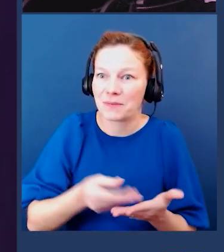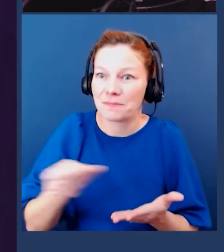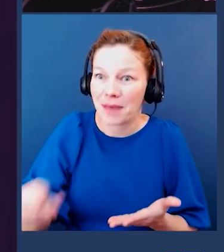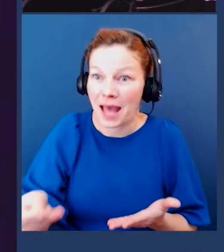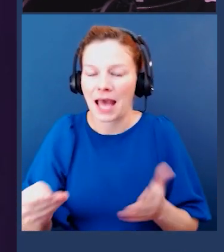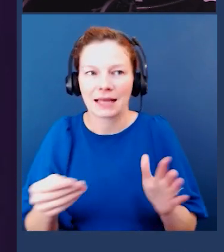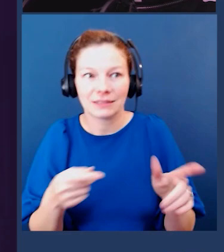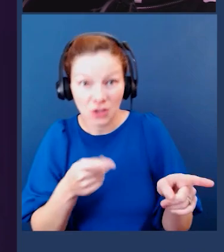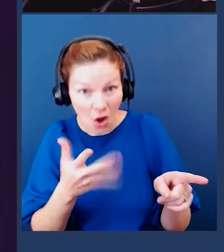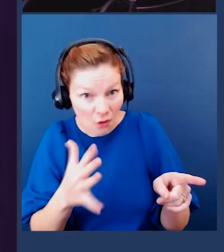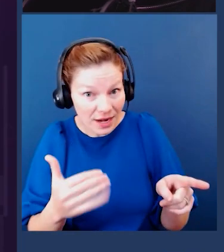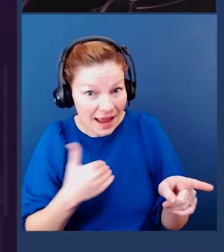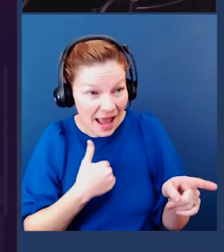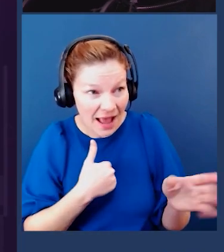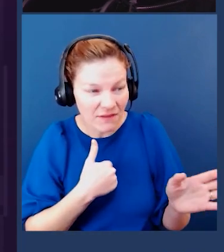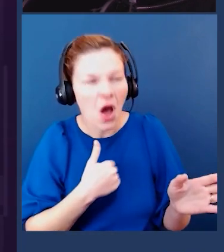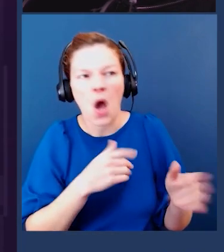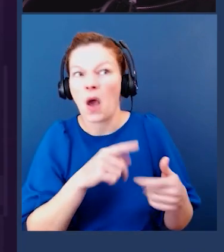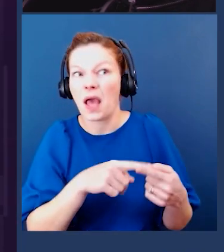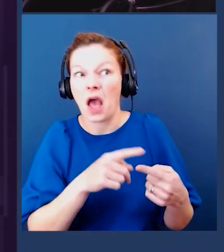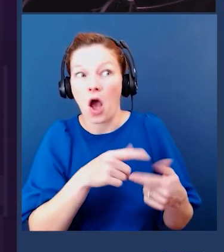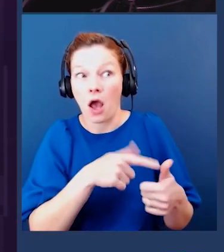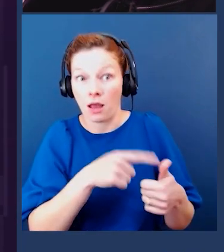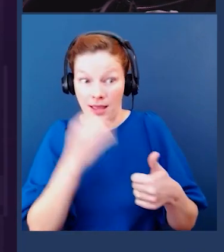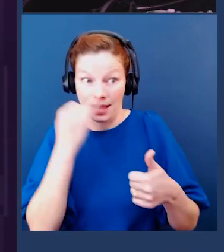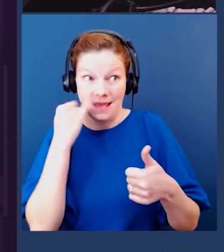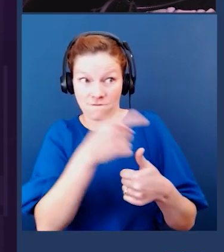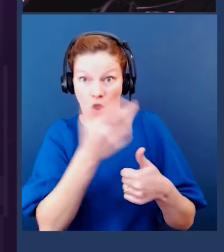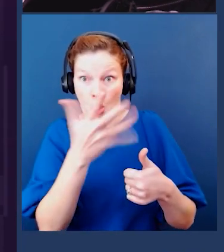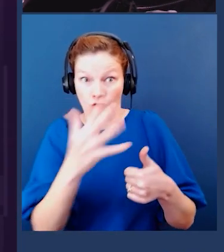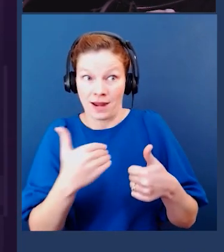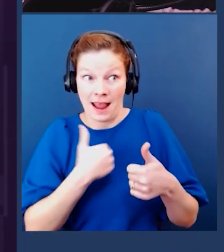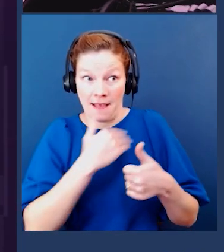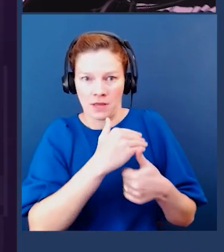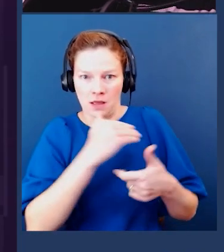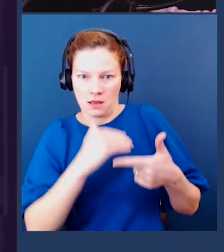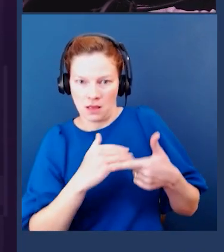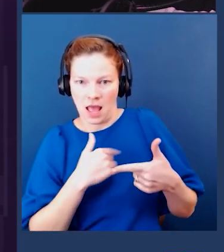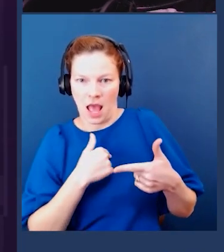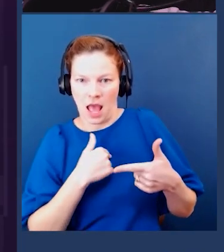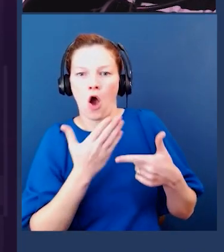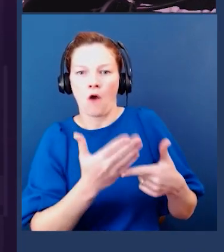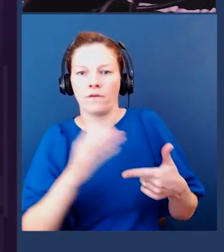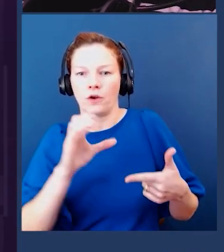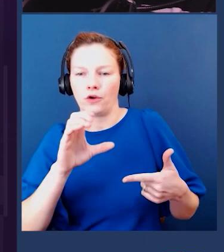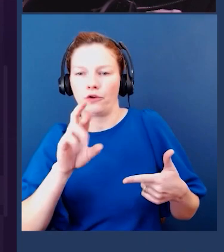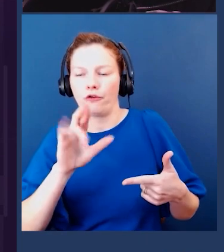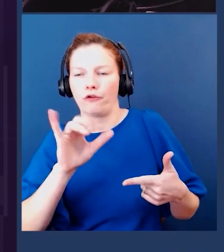like the crystal armor or the boots or whatnot, so you can easily design those store rules and system.